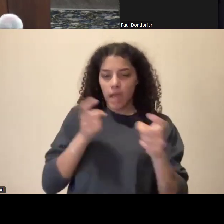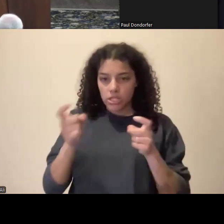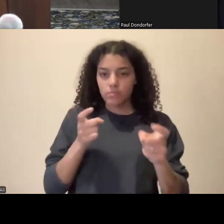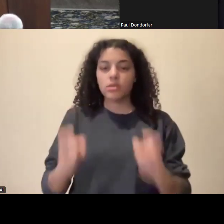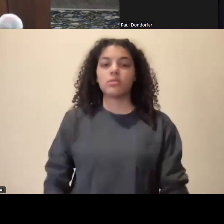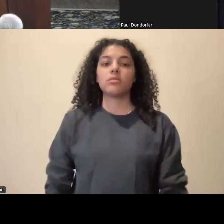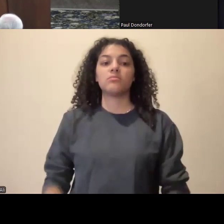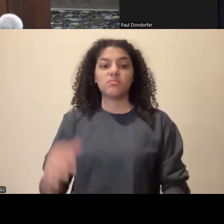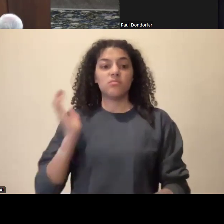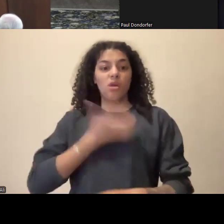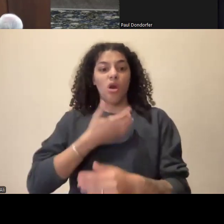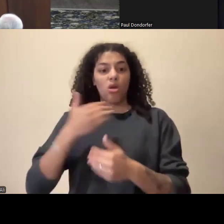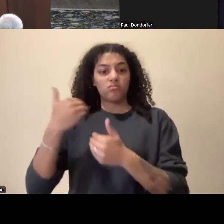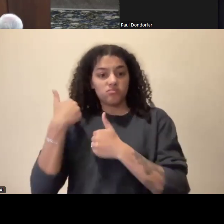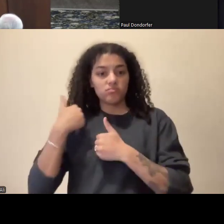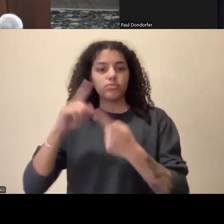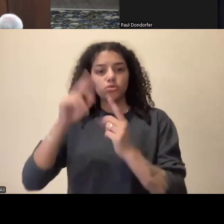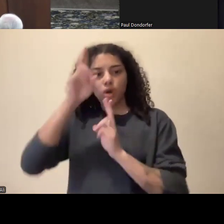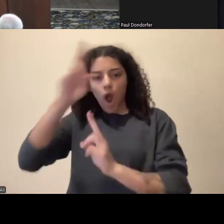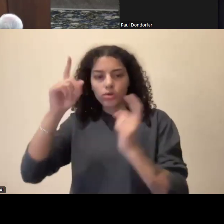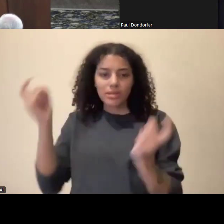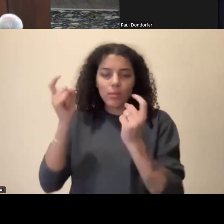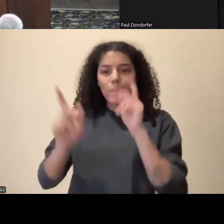and celebrate the people and organizations which make Monroe County a better place to